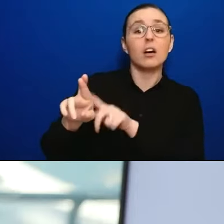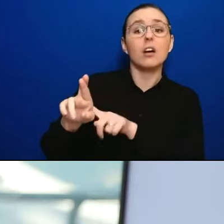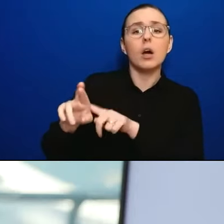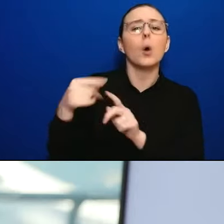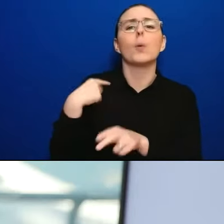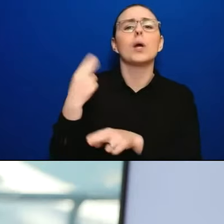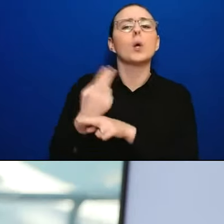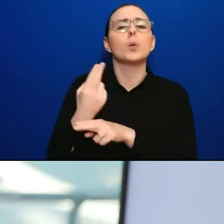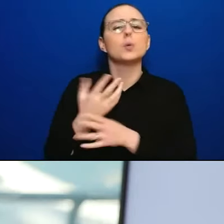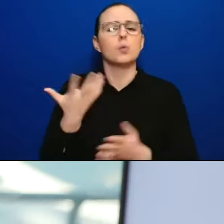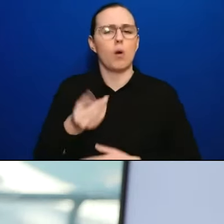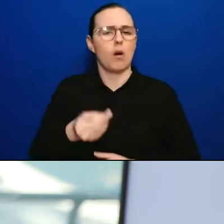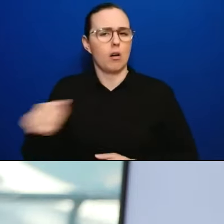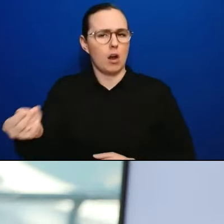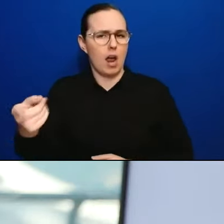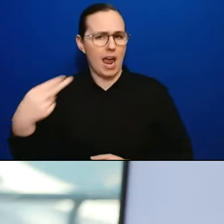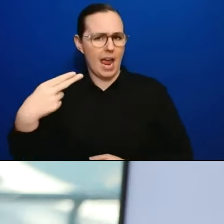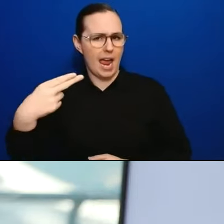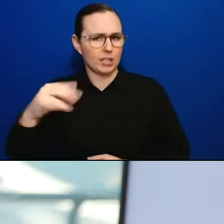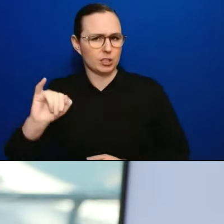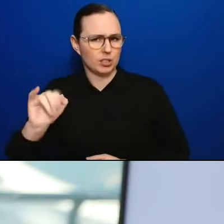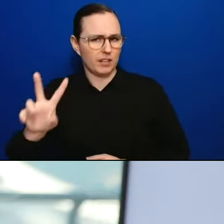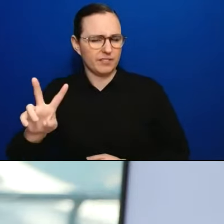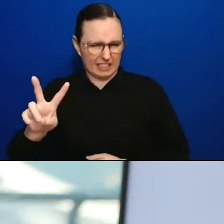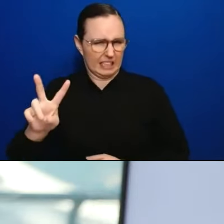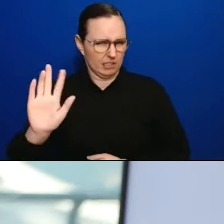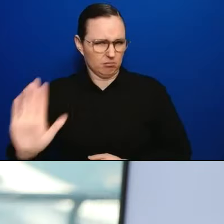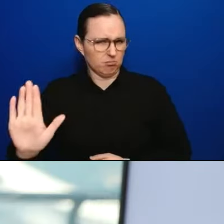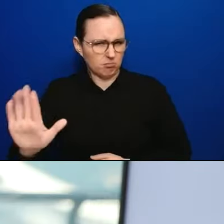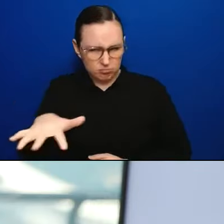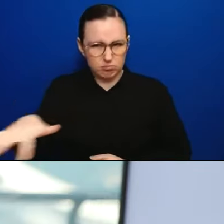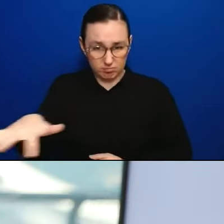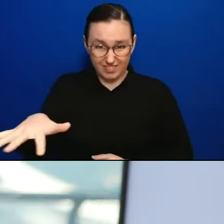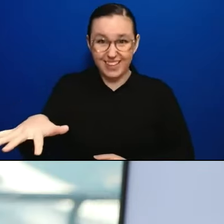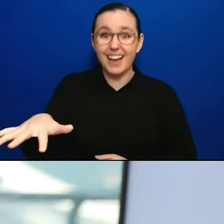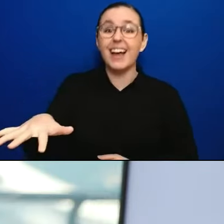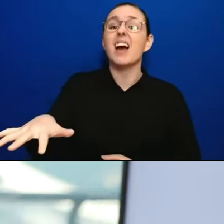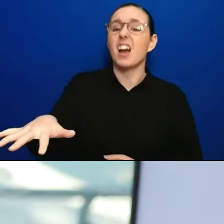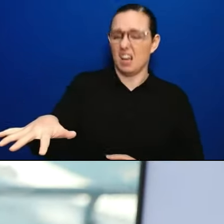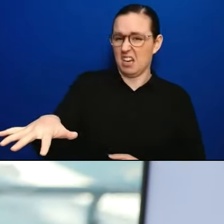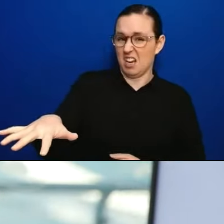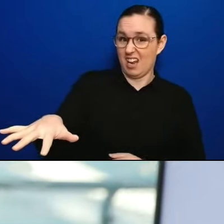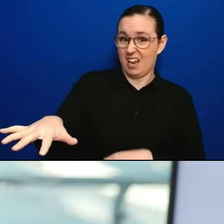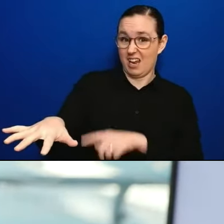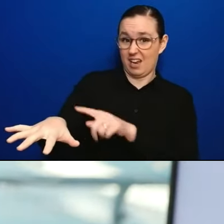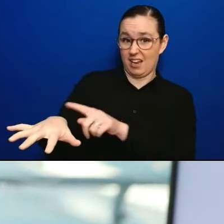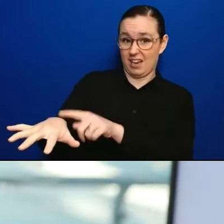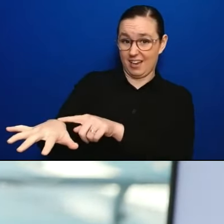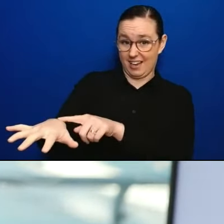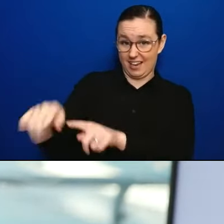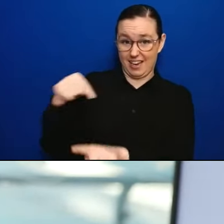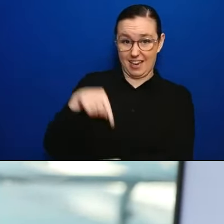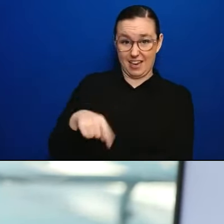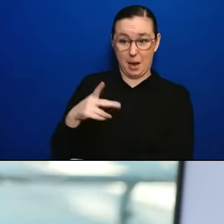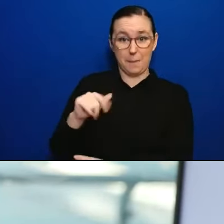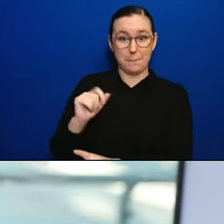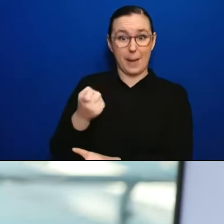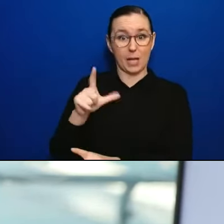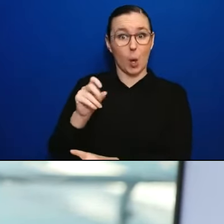Ritanovier a protease equilibrium a combination of drugs that we use for treating